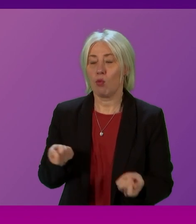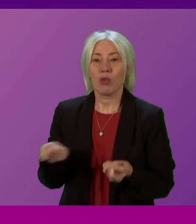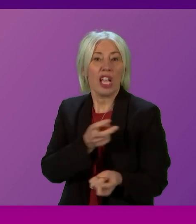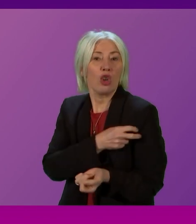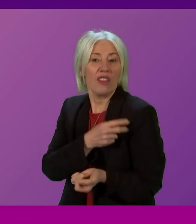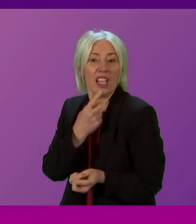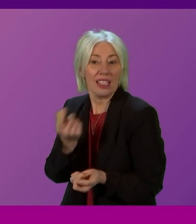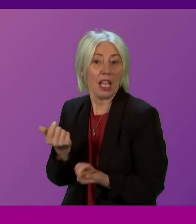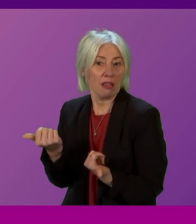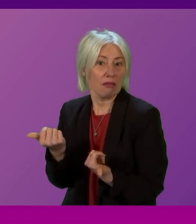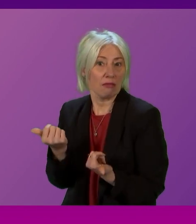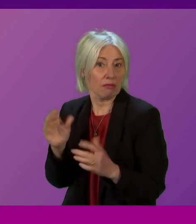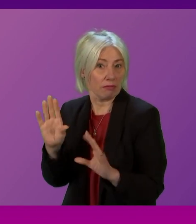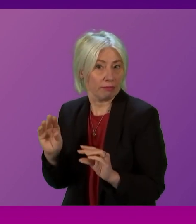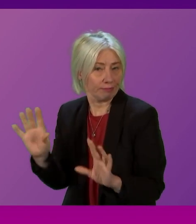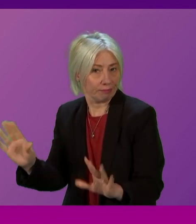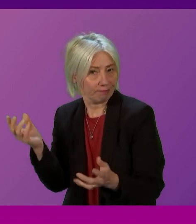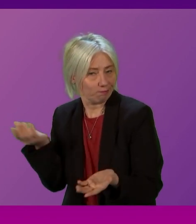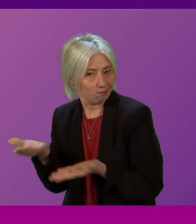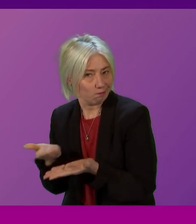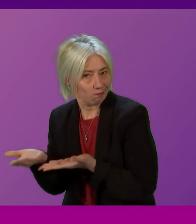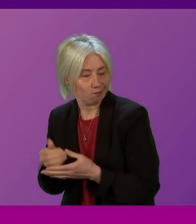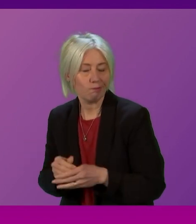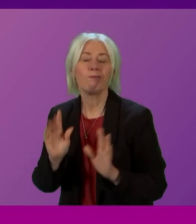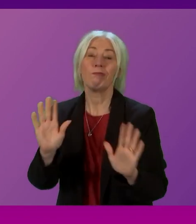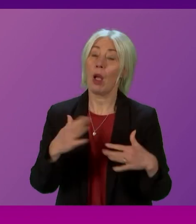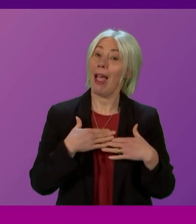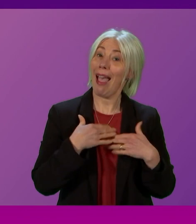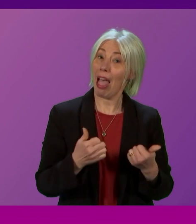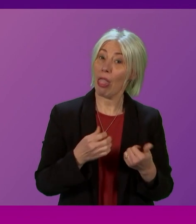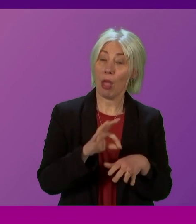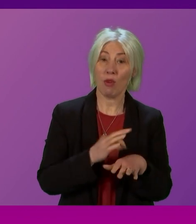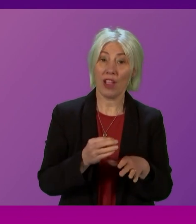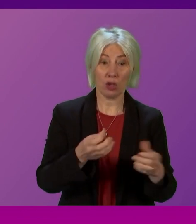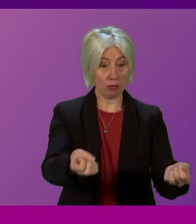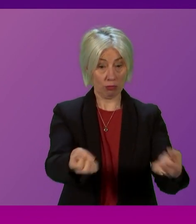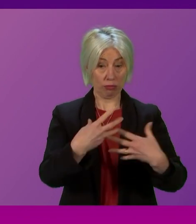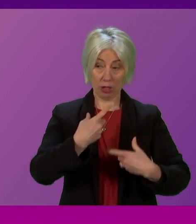Thank you, members. What health service professionals say to us—I am sure that they said this to Anas Sarwar